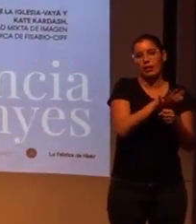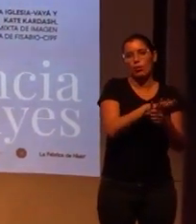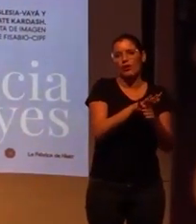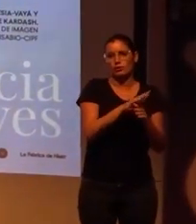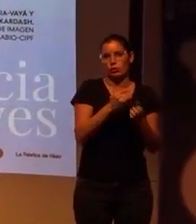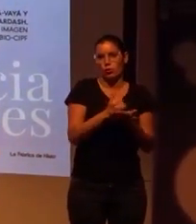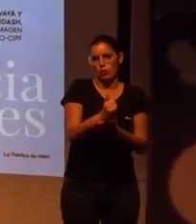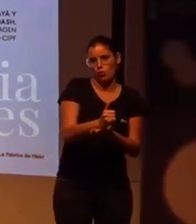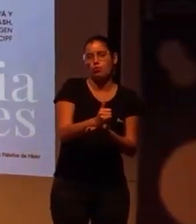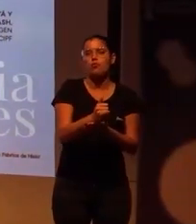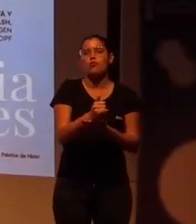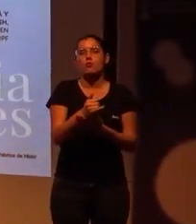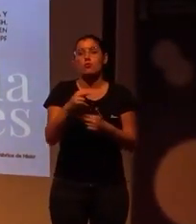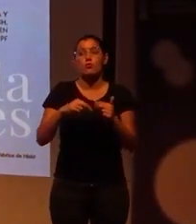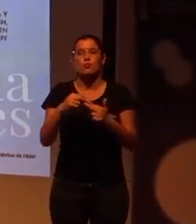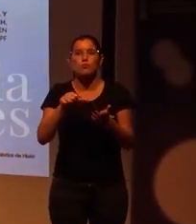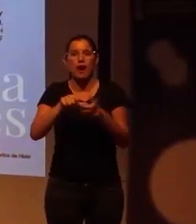how they use it, how long they use it, what sector they use.